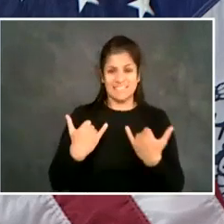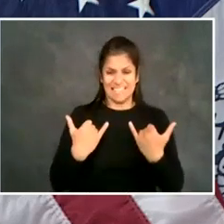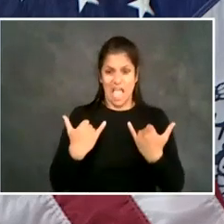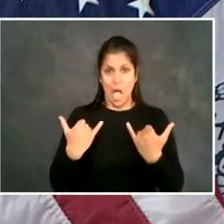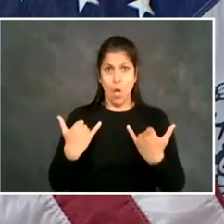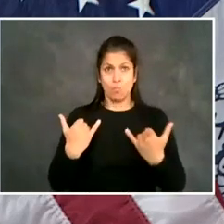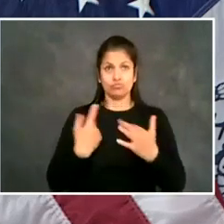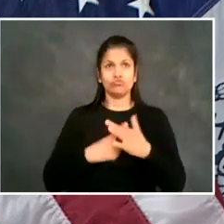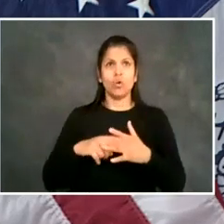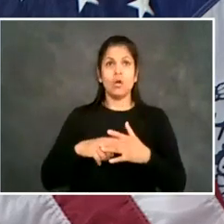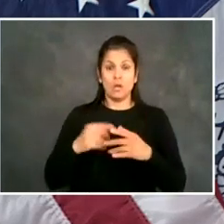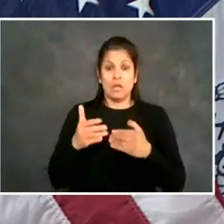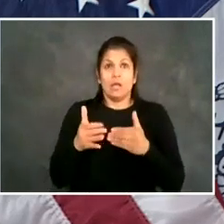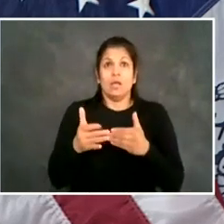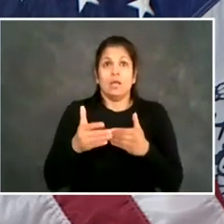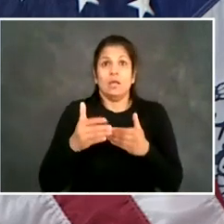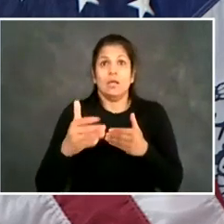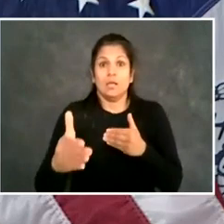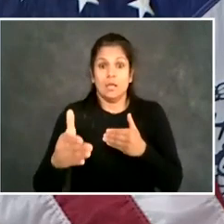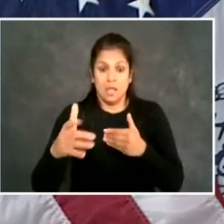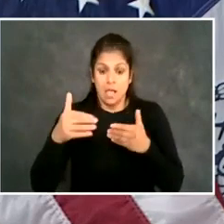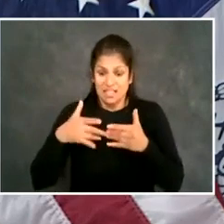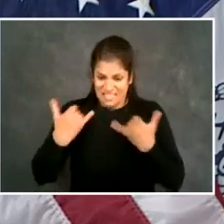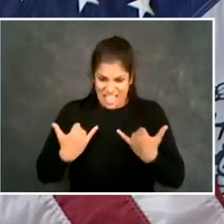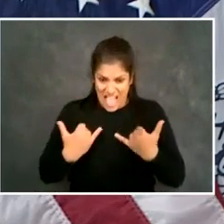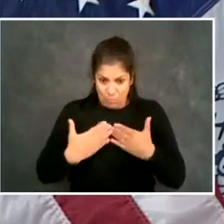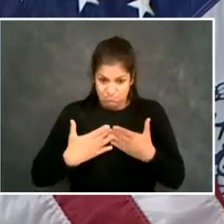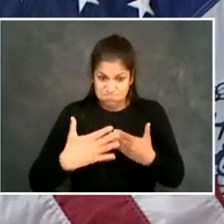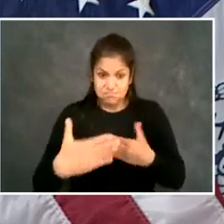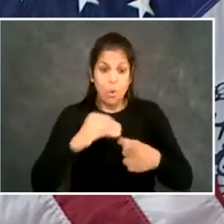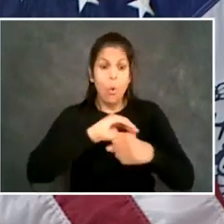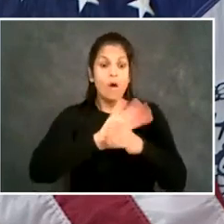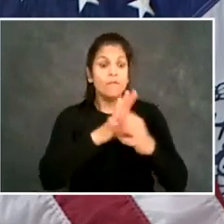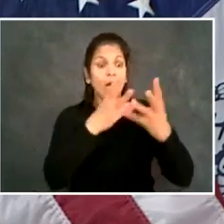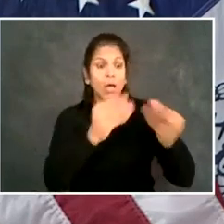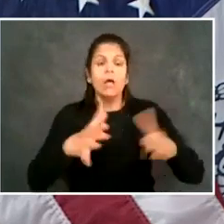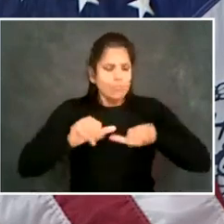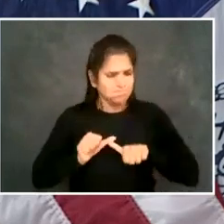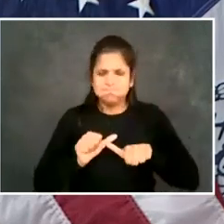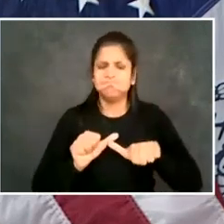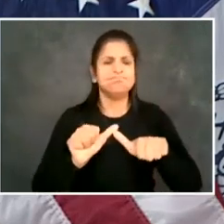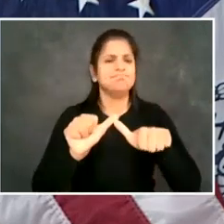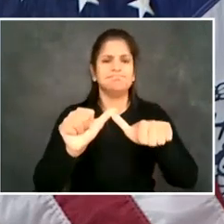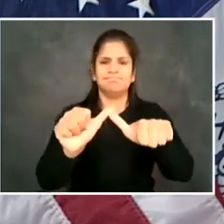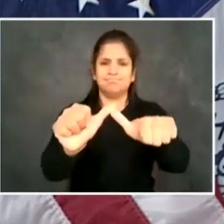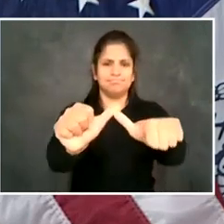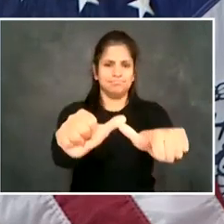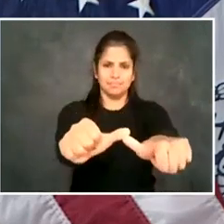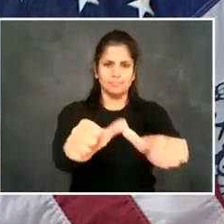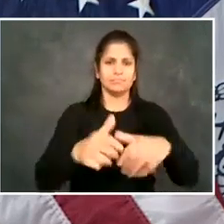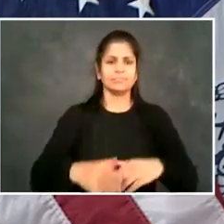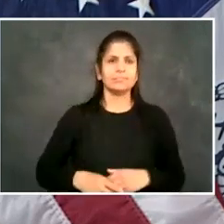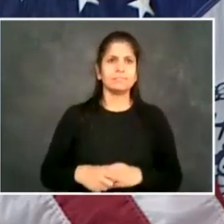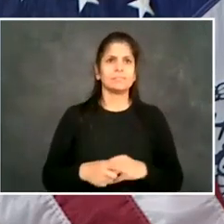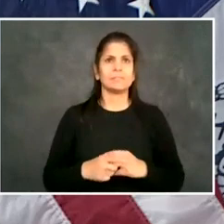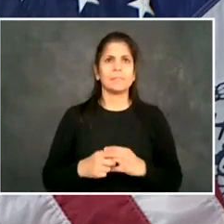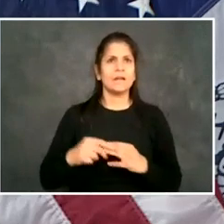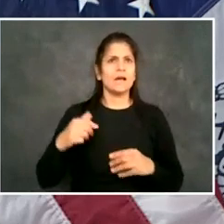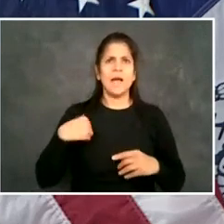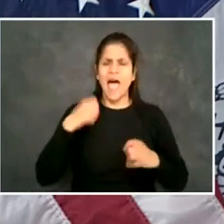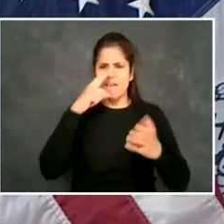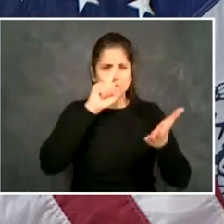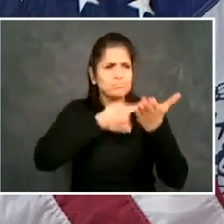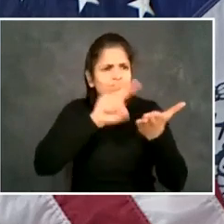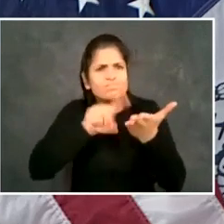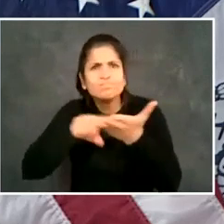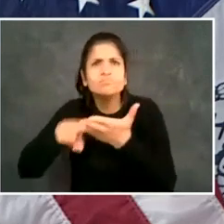THIS IS A GOOD EXAMPLE WHEN